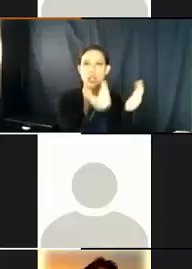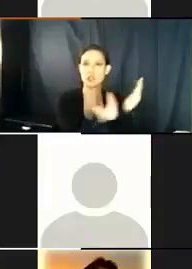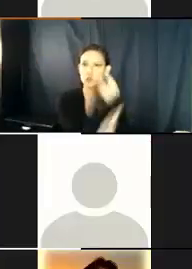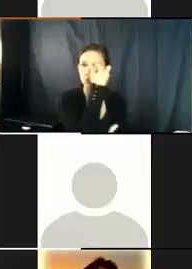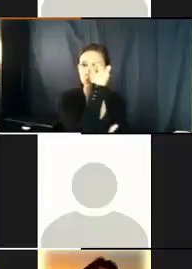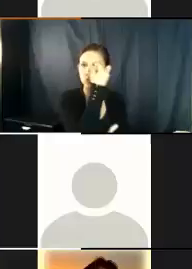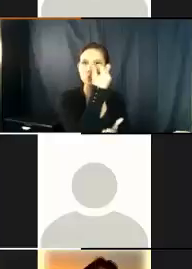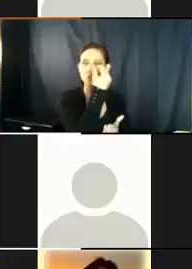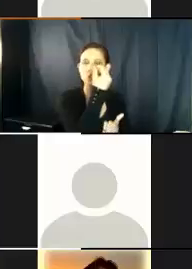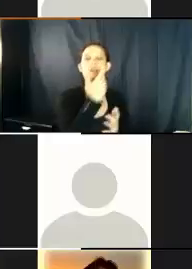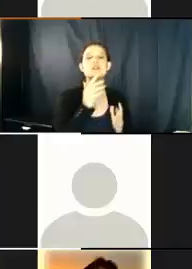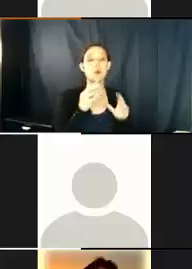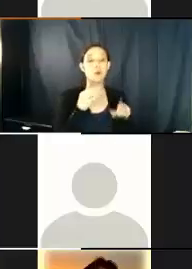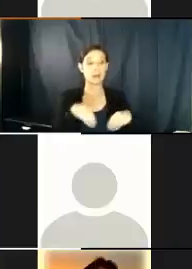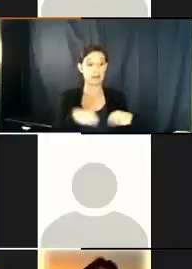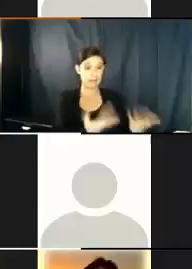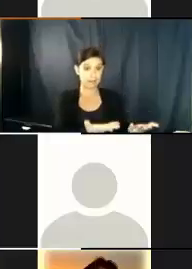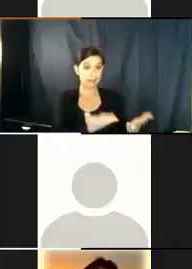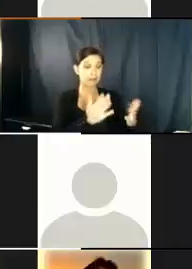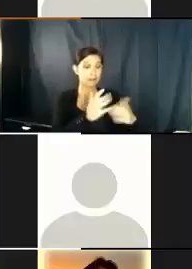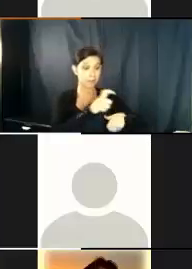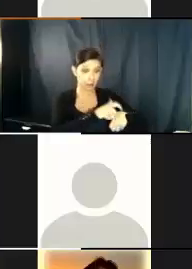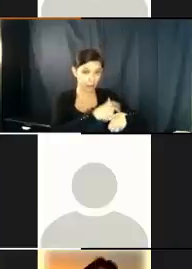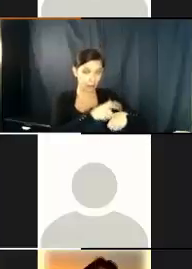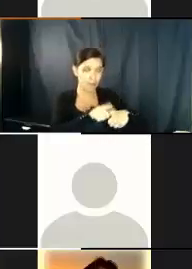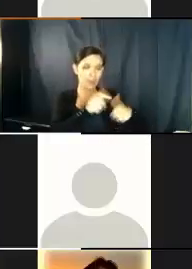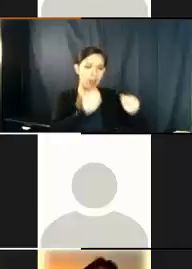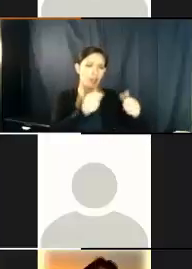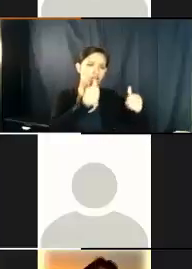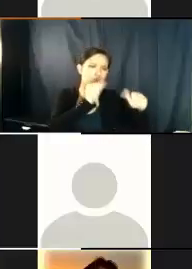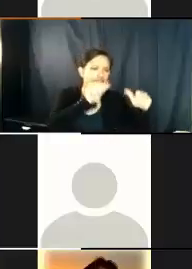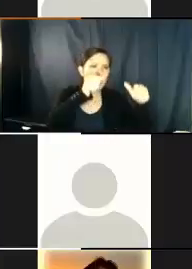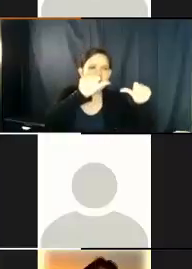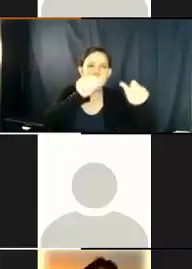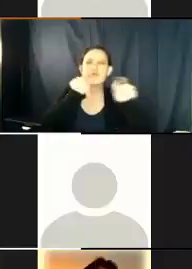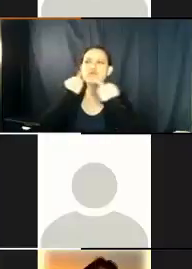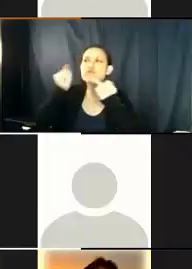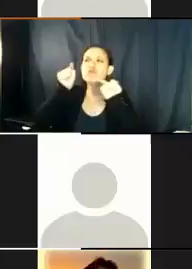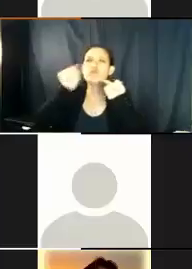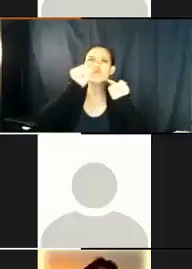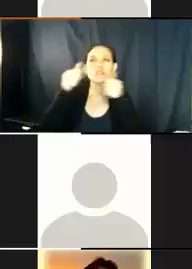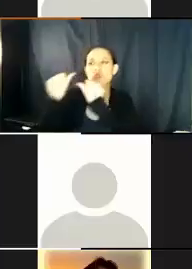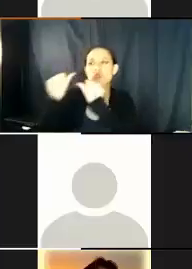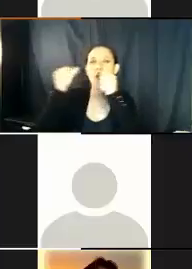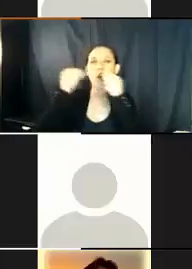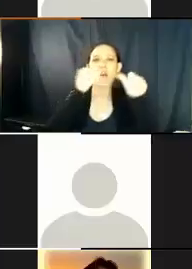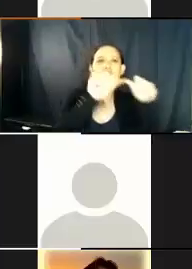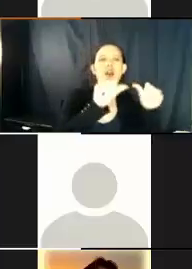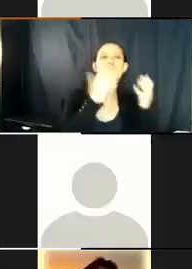But giving some time and some permission for experimentation to see what else a student might learn that might be deeper.